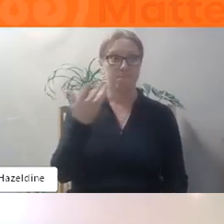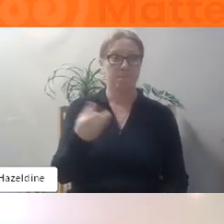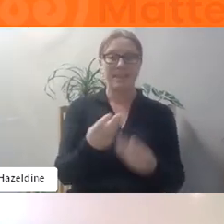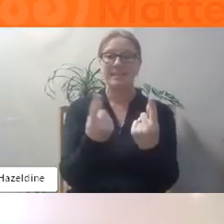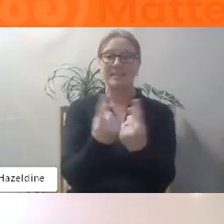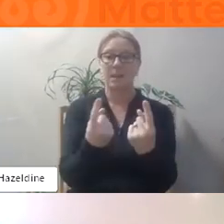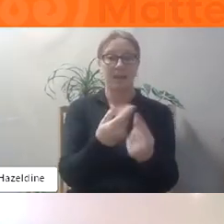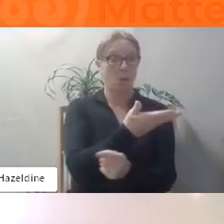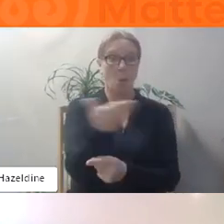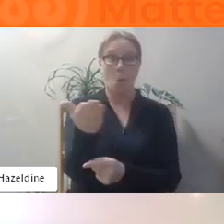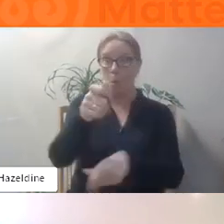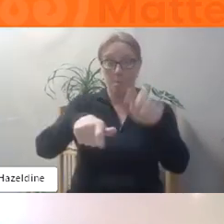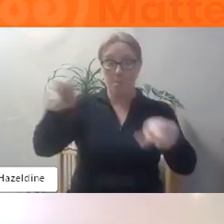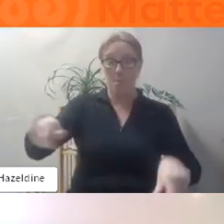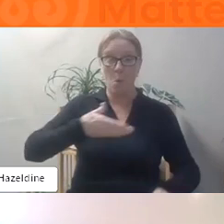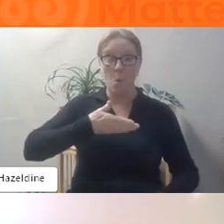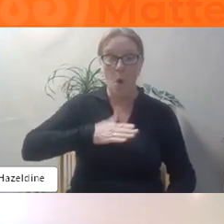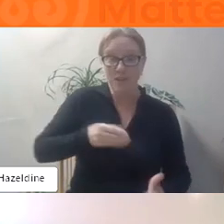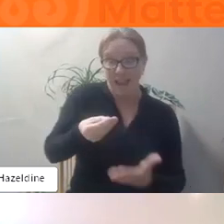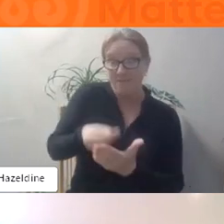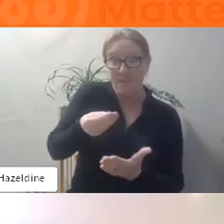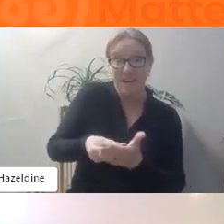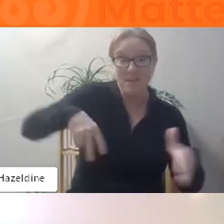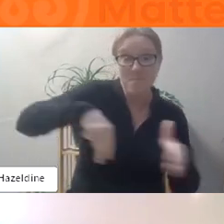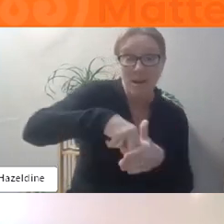would want and funding wouldn't be a barrier, but of course that's